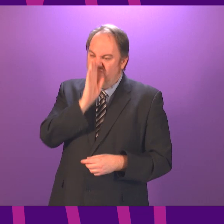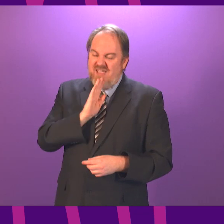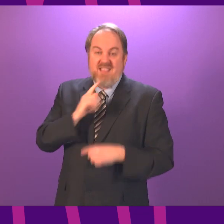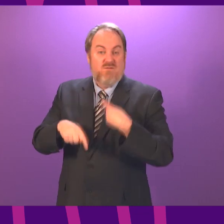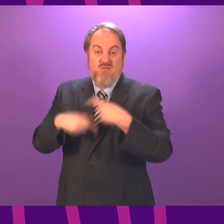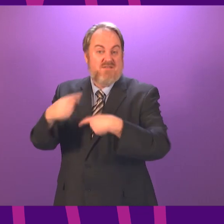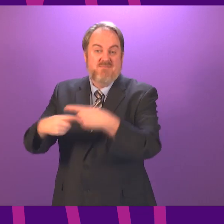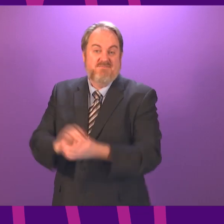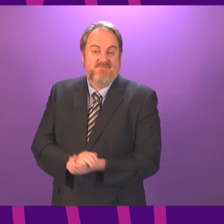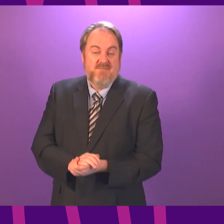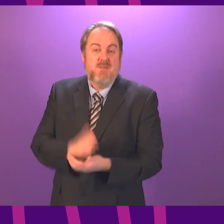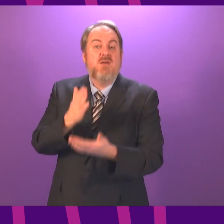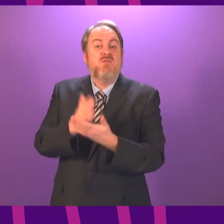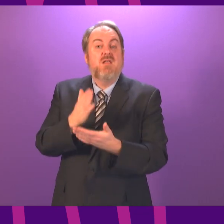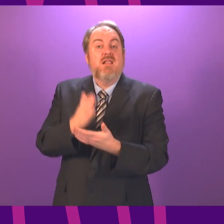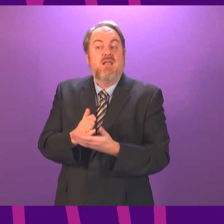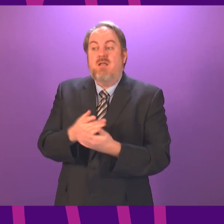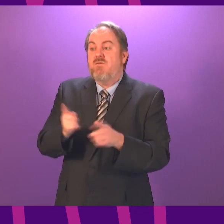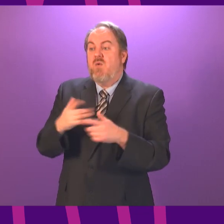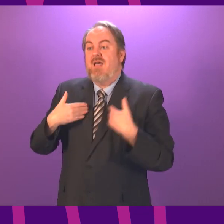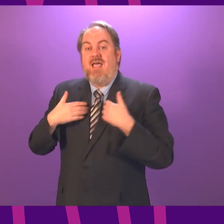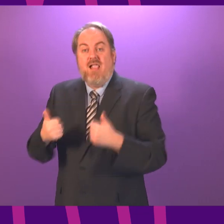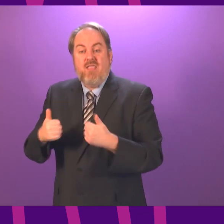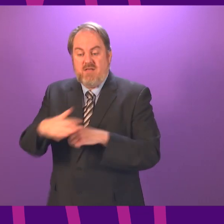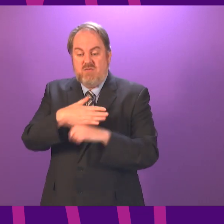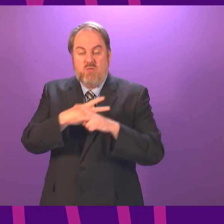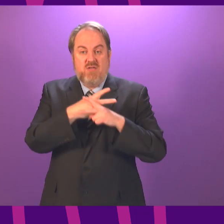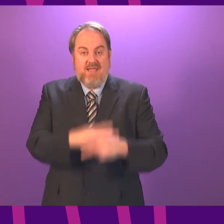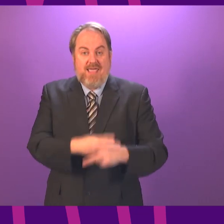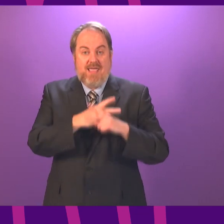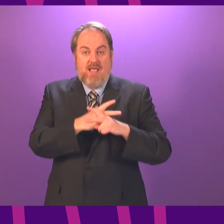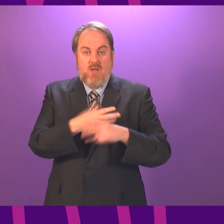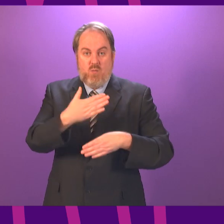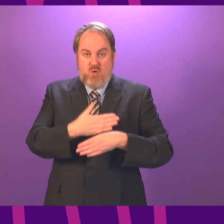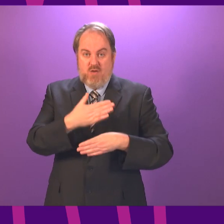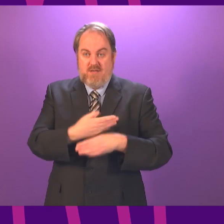of the efforts of health and social care workers across the country, we in Scotland can say